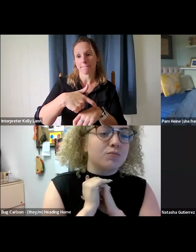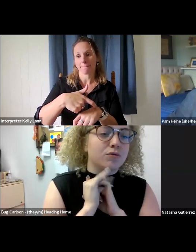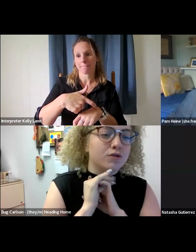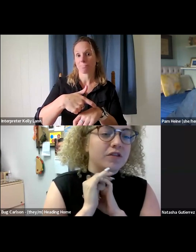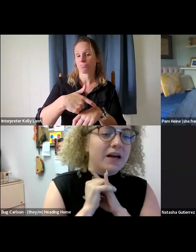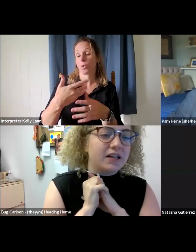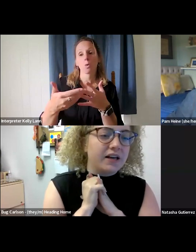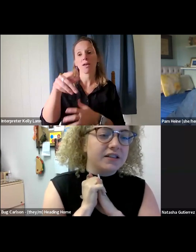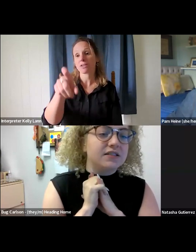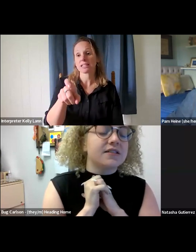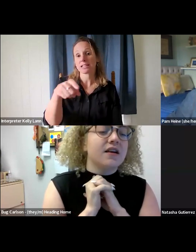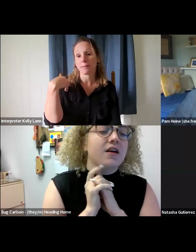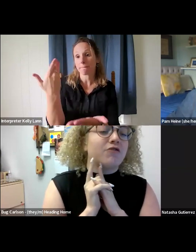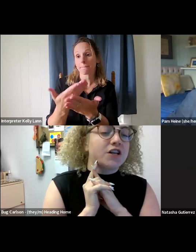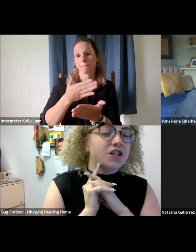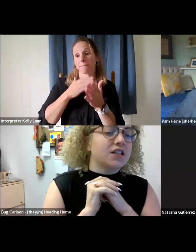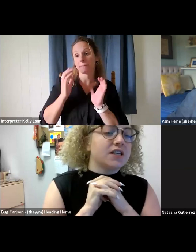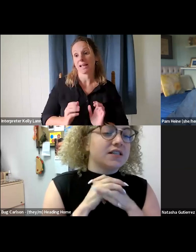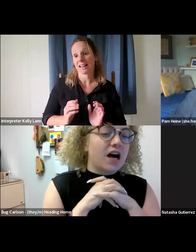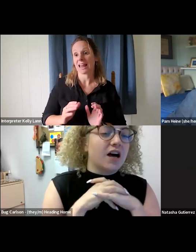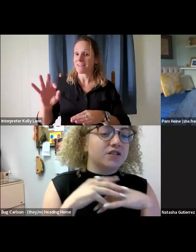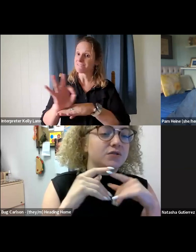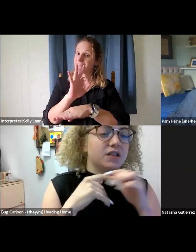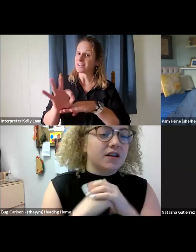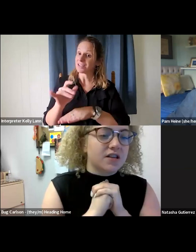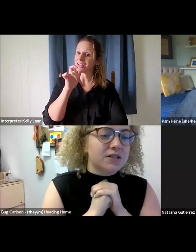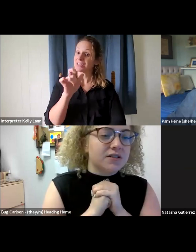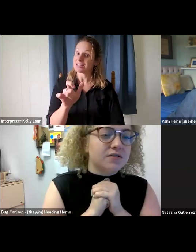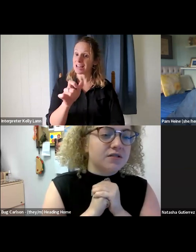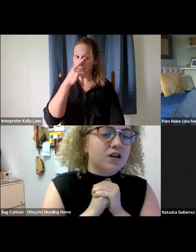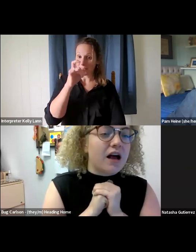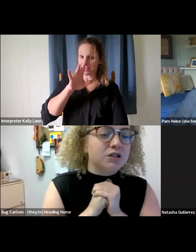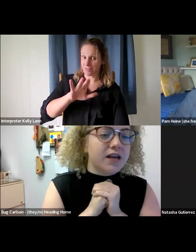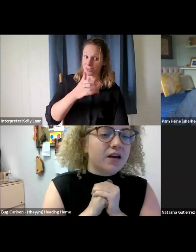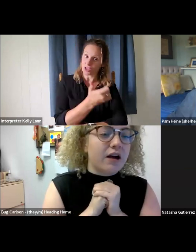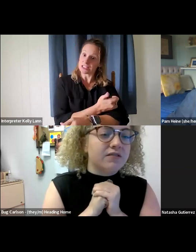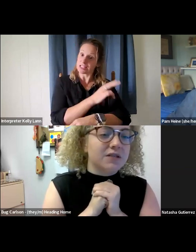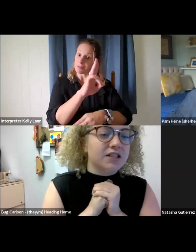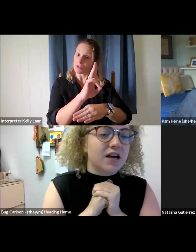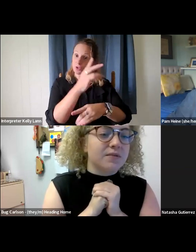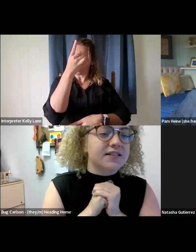to prove that my clients' functioning is not due to their substance use disorder. I will take however much time